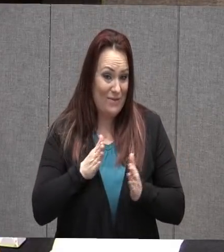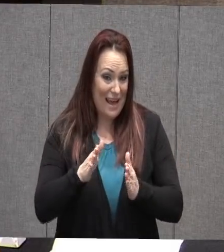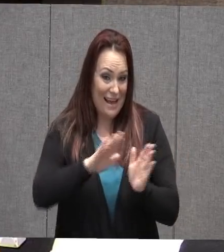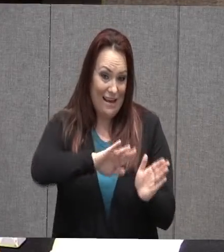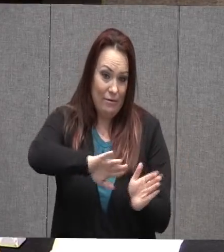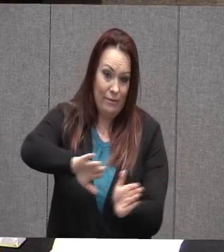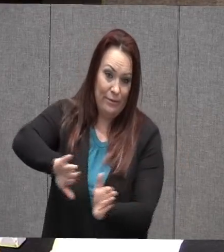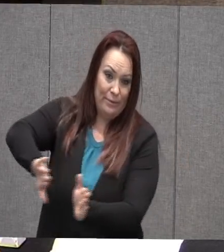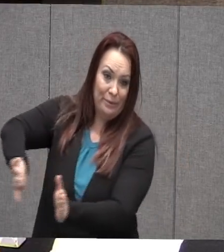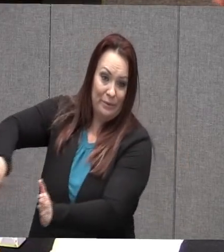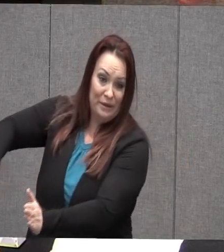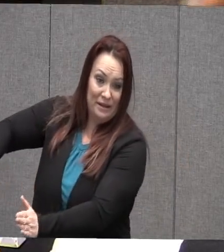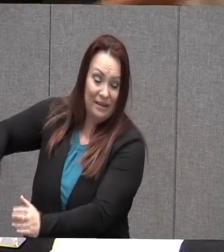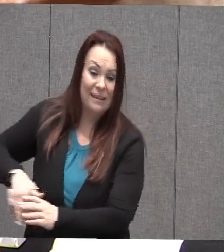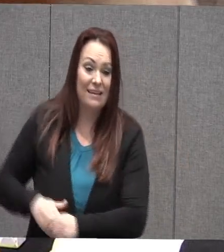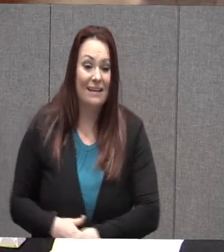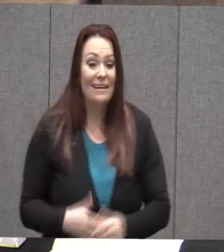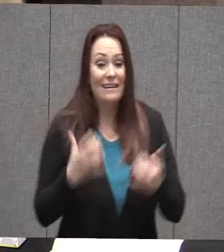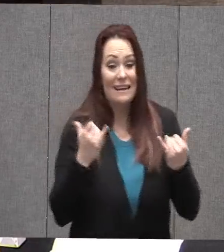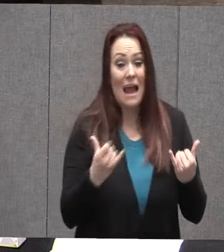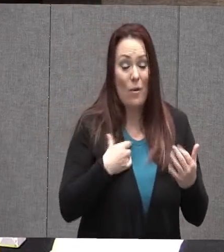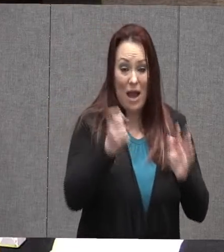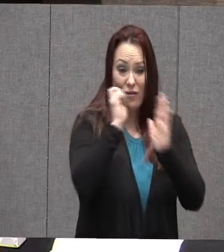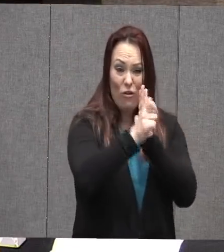Because I wrote a list of words that have blends in them,